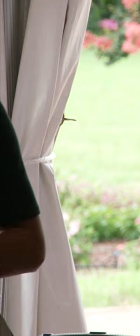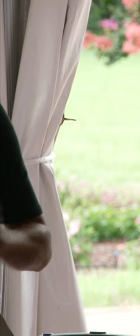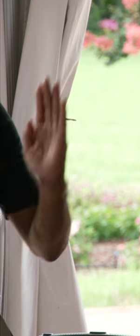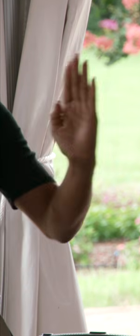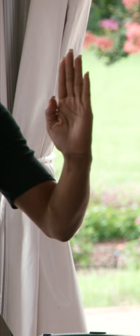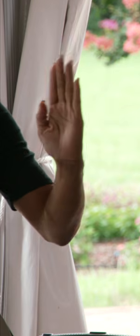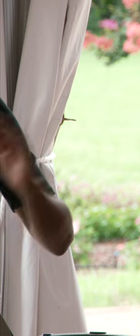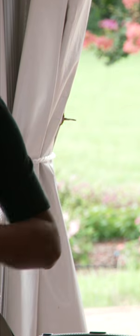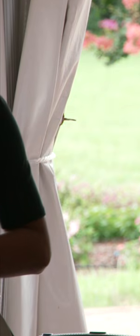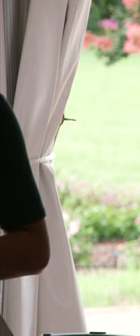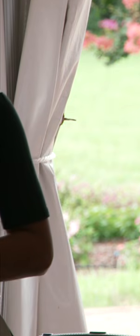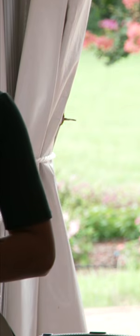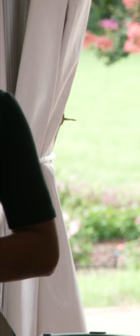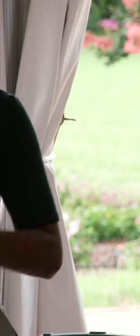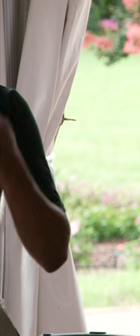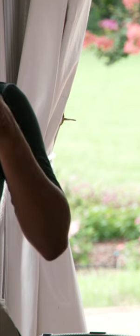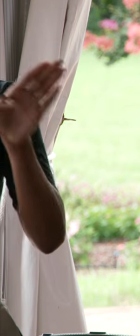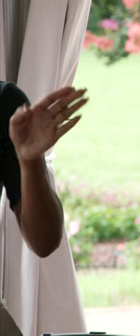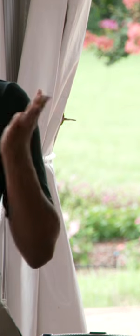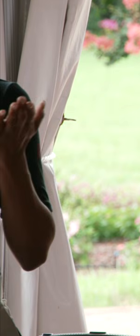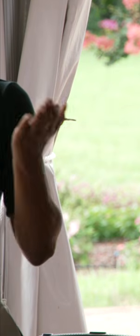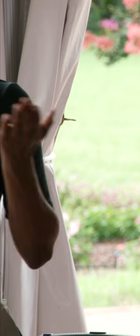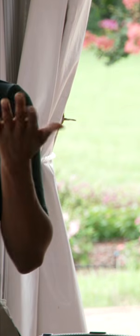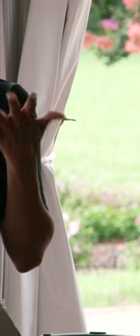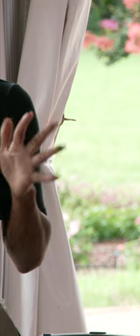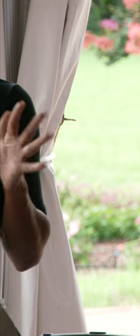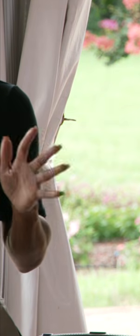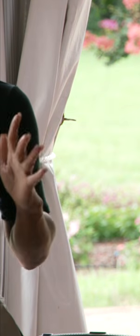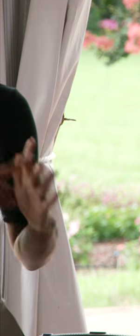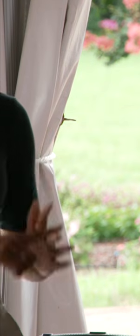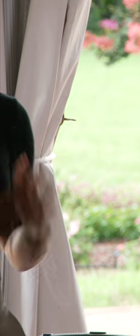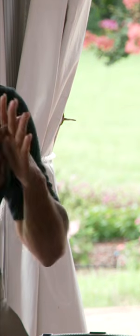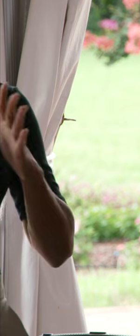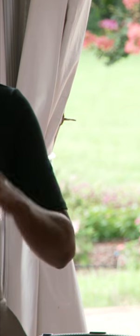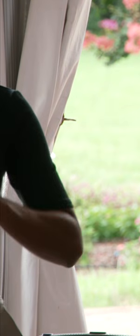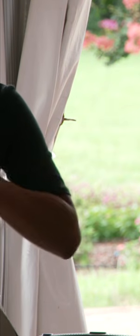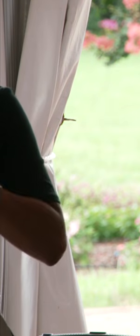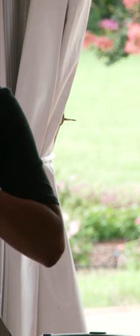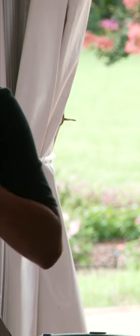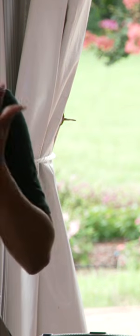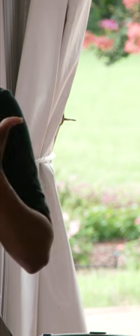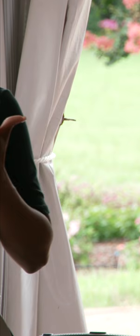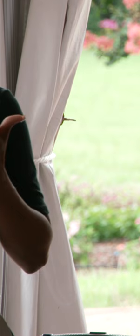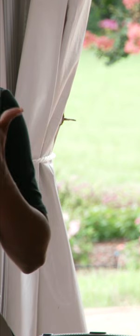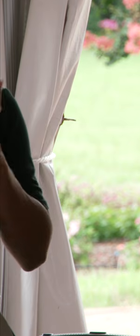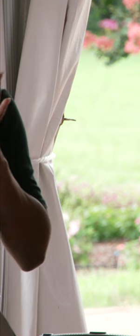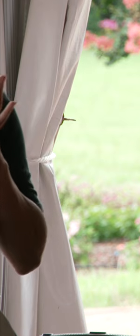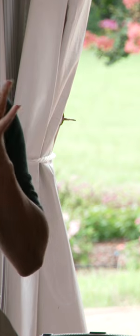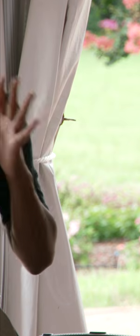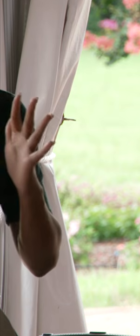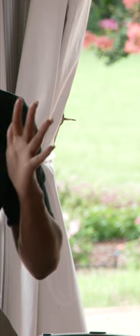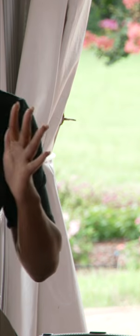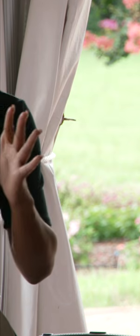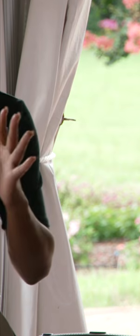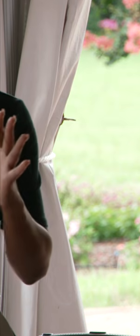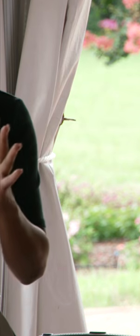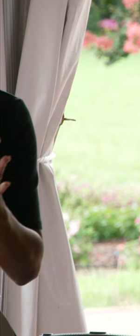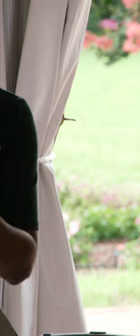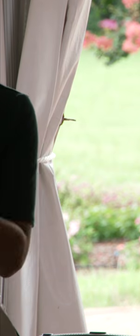the U.S. Public Service was conducting a study of , of untreated syphilis in the Negro